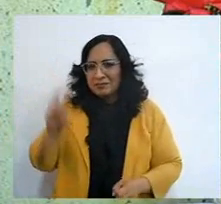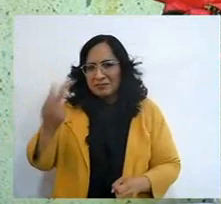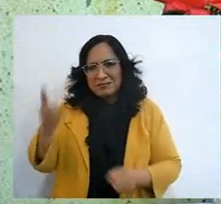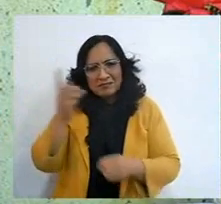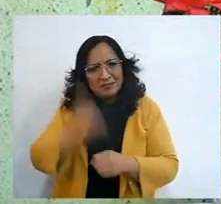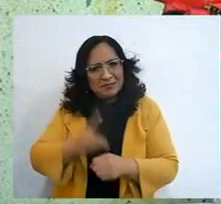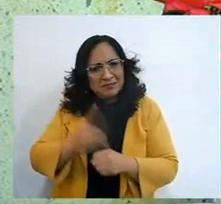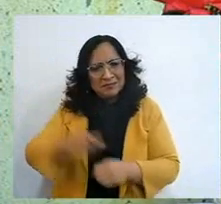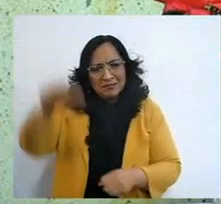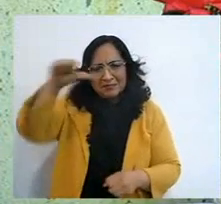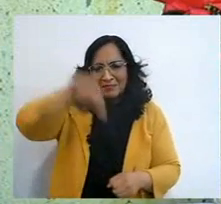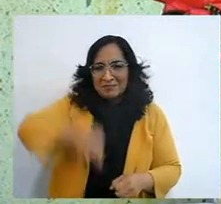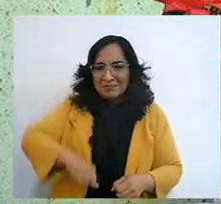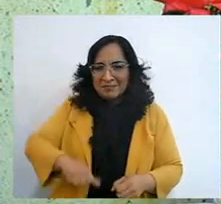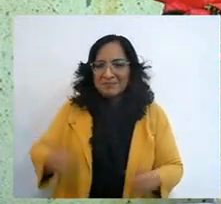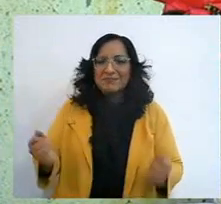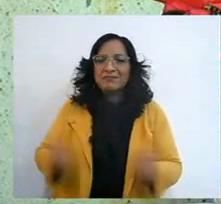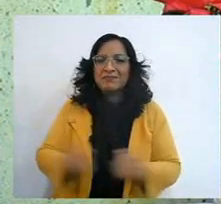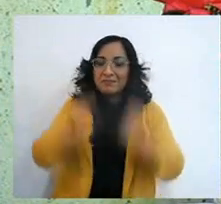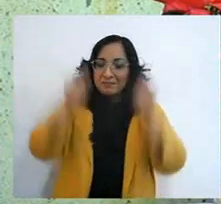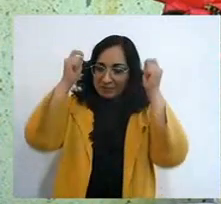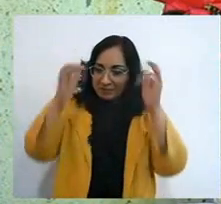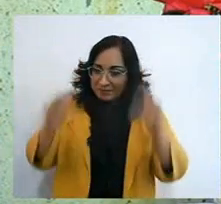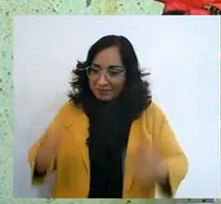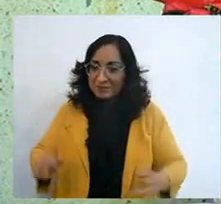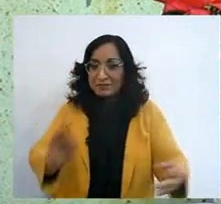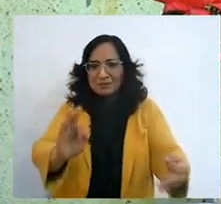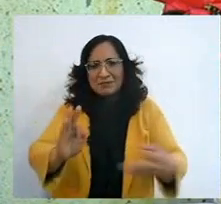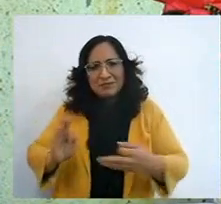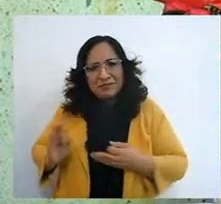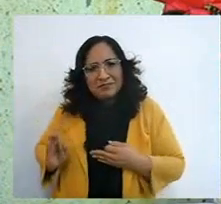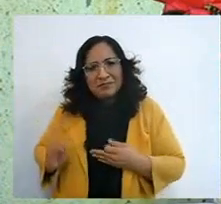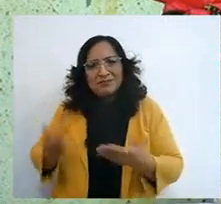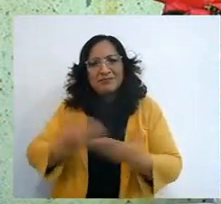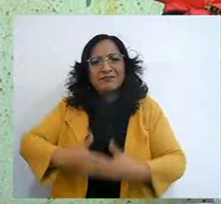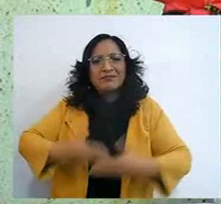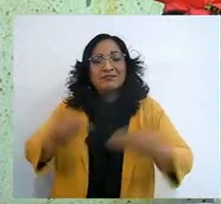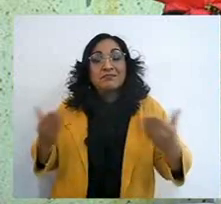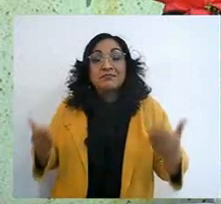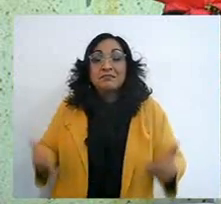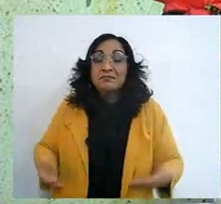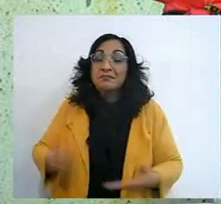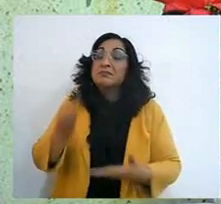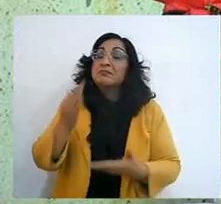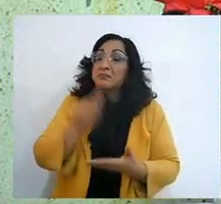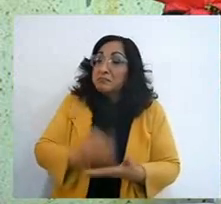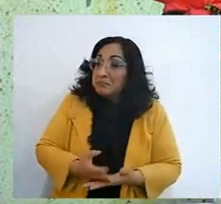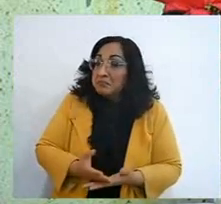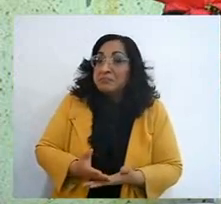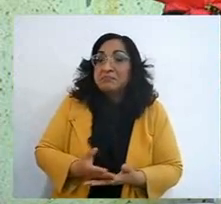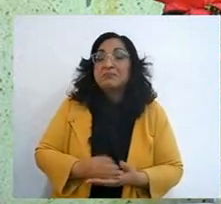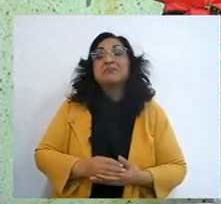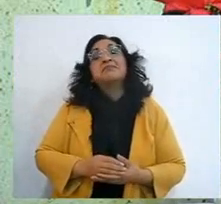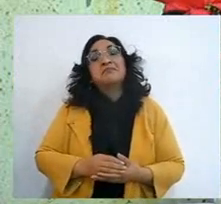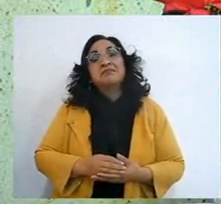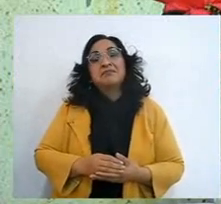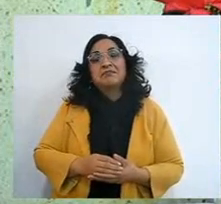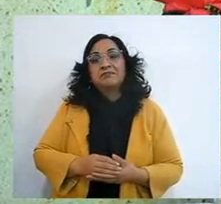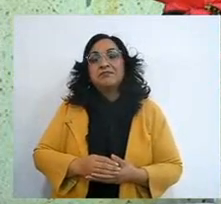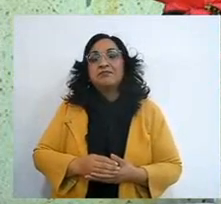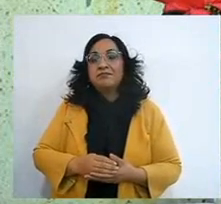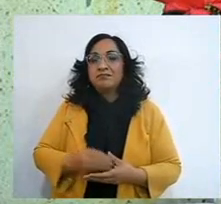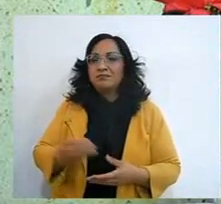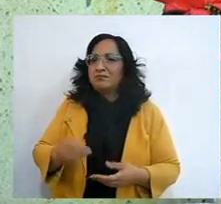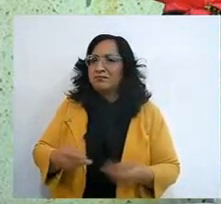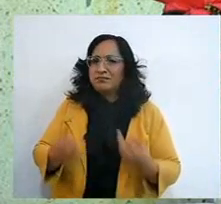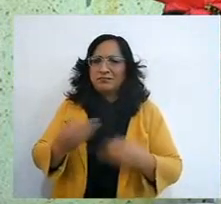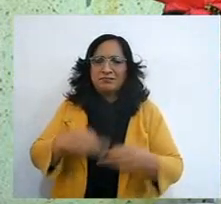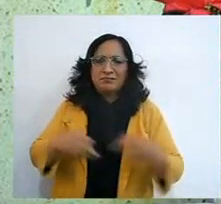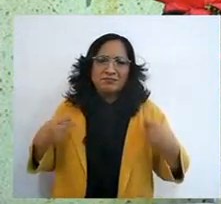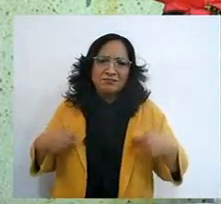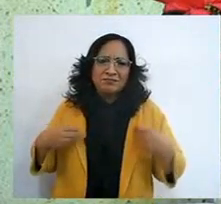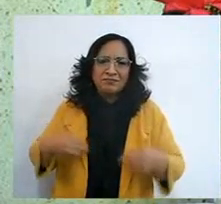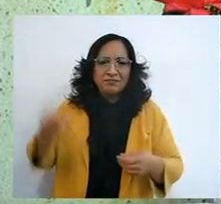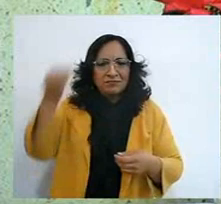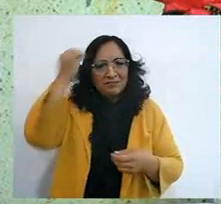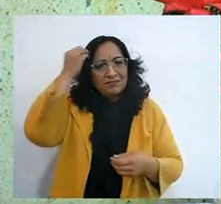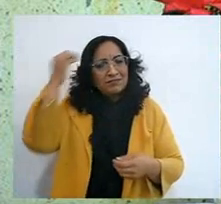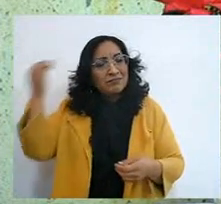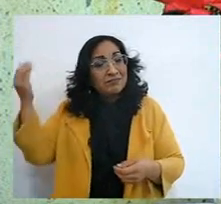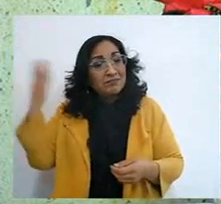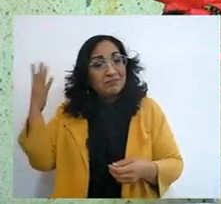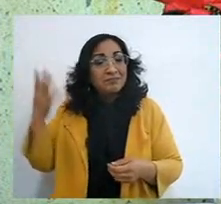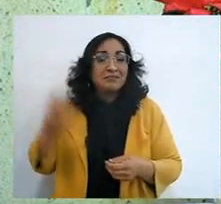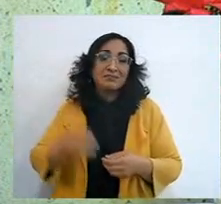with his blessings and promises, and now the only thing we have left, I repeat, to all those who have forgotten,